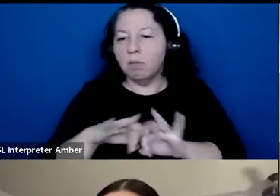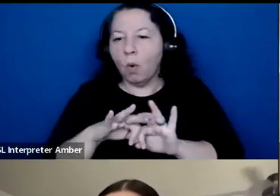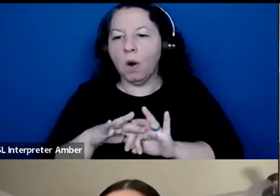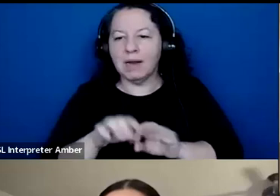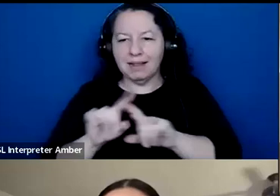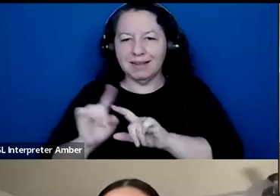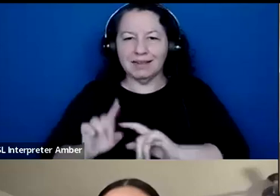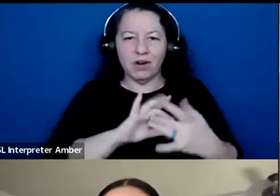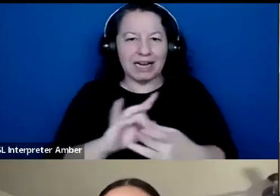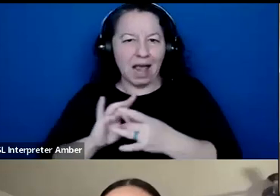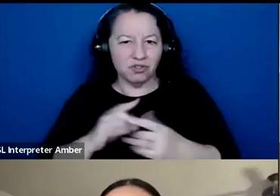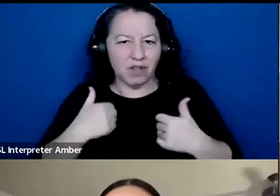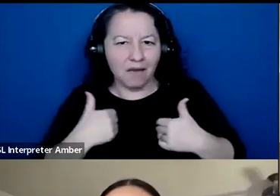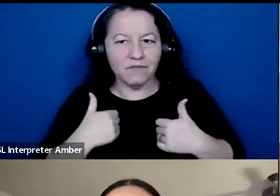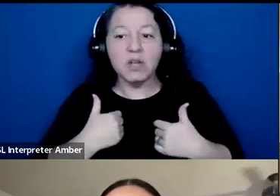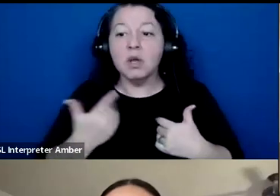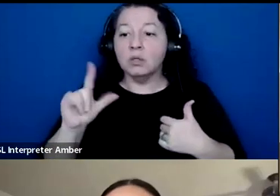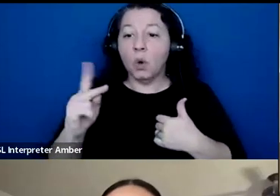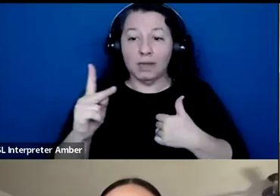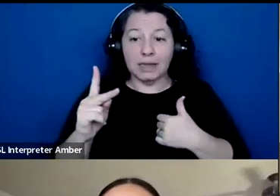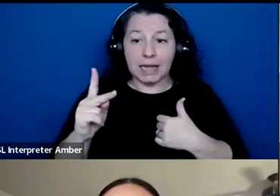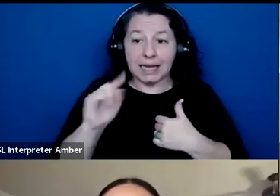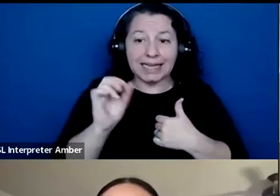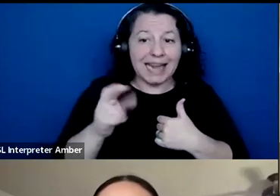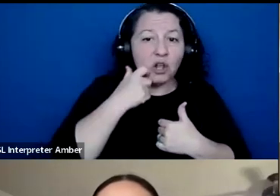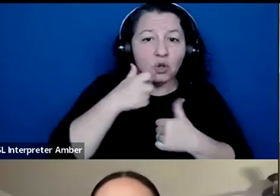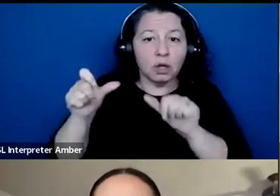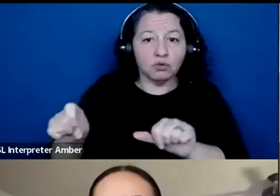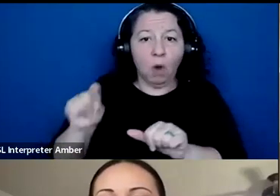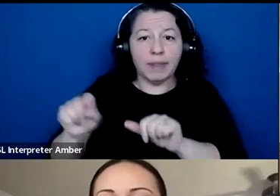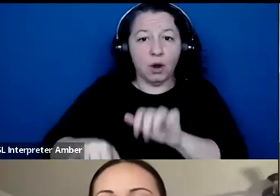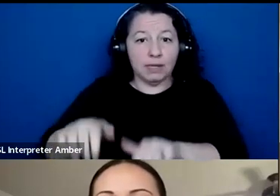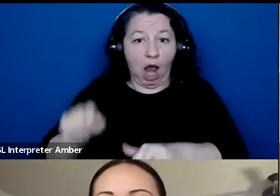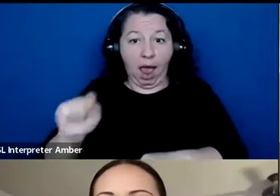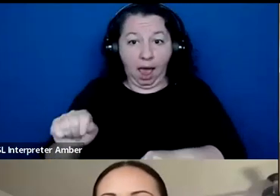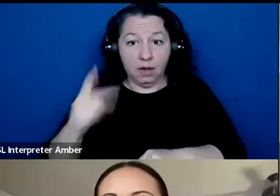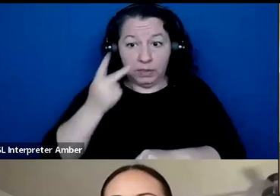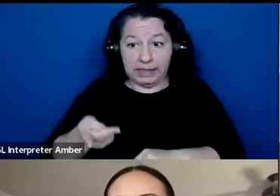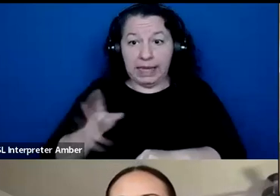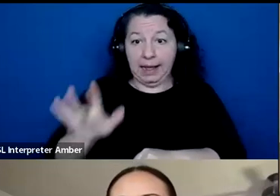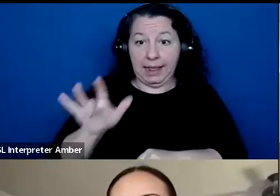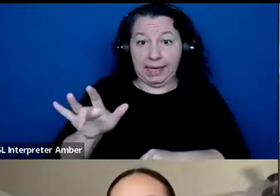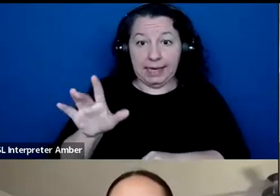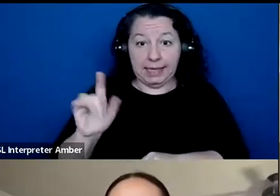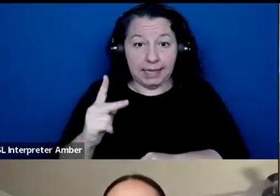So there is a link that Taylor just dropped in, and if you click on that link, we'll also send it when we send out